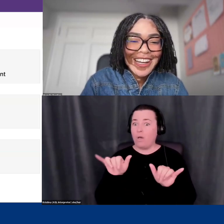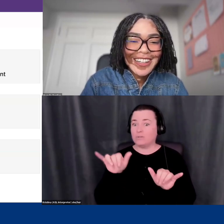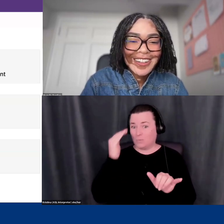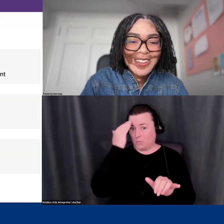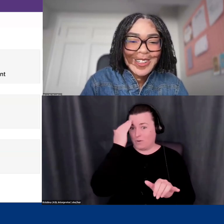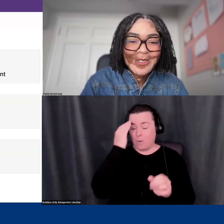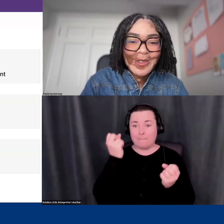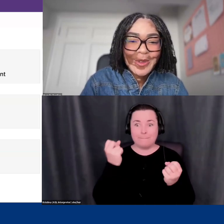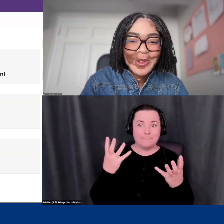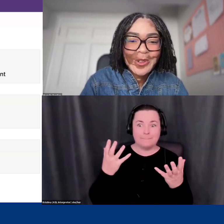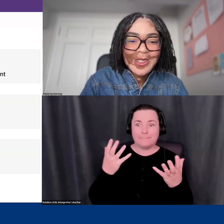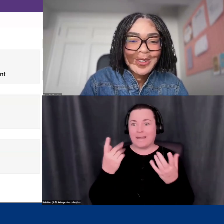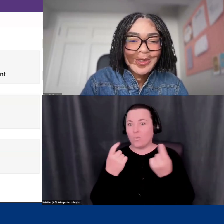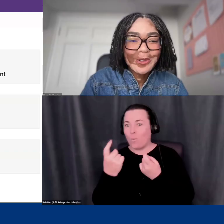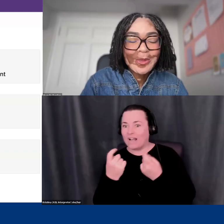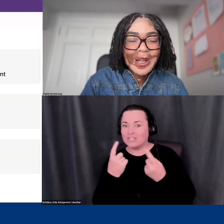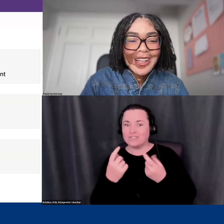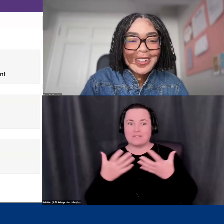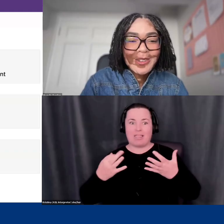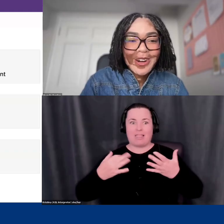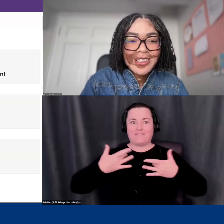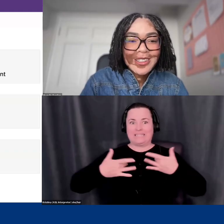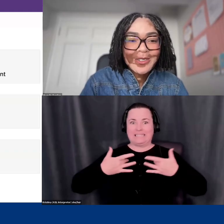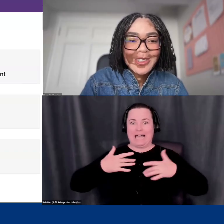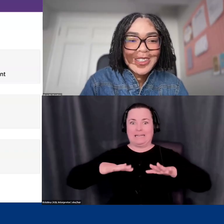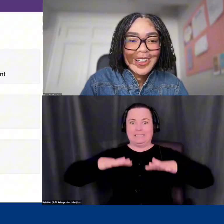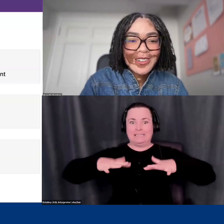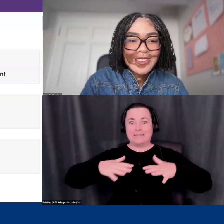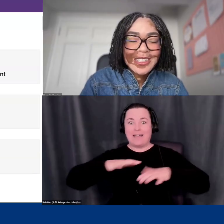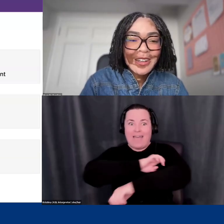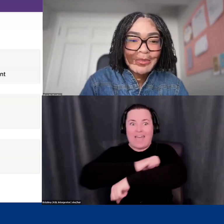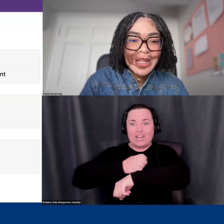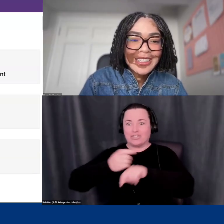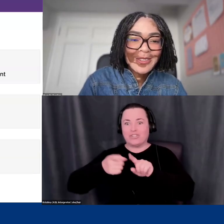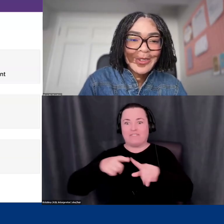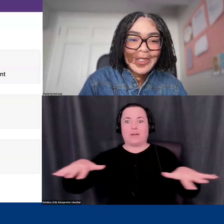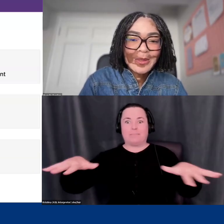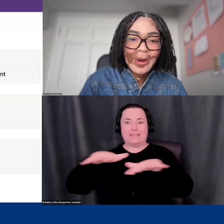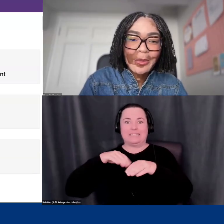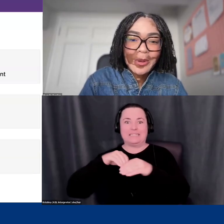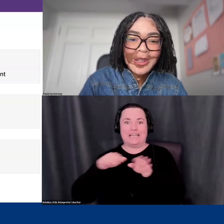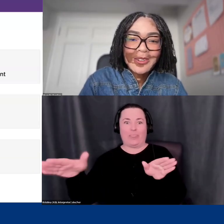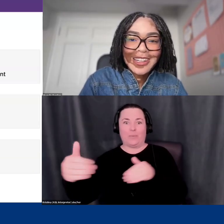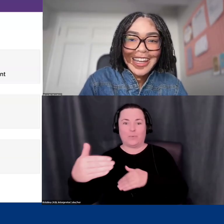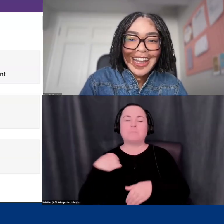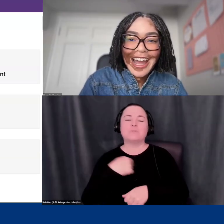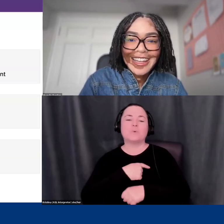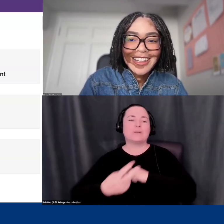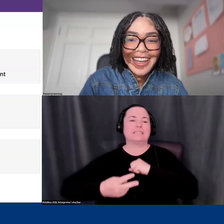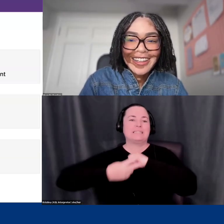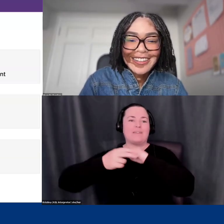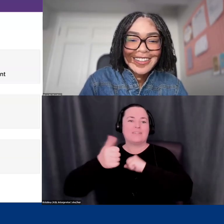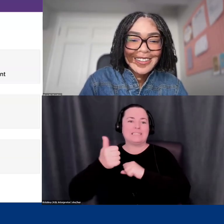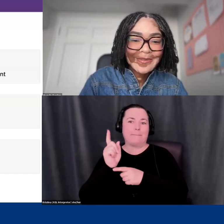excited energy from the folks in the room. So we've also reserved 10 minutes for some open Q&A at the end.